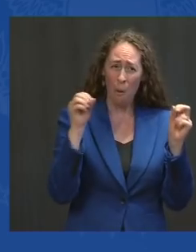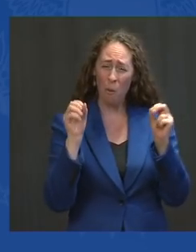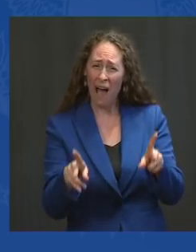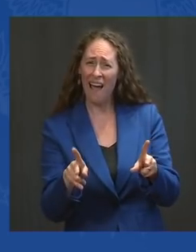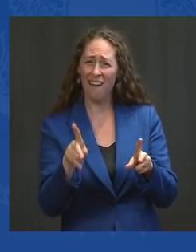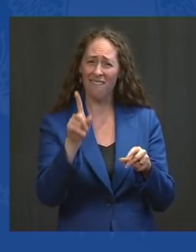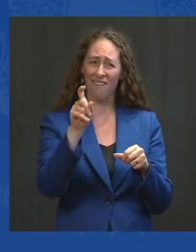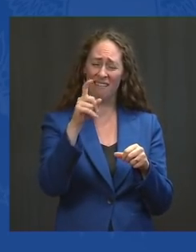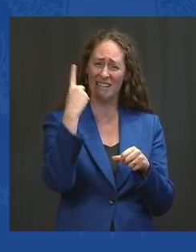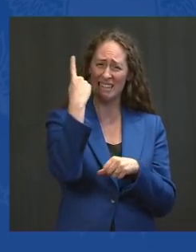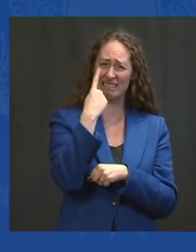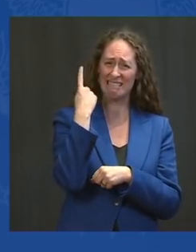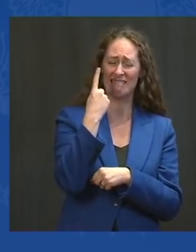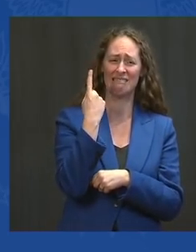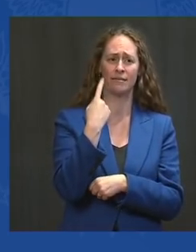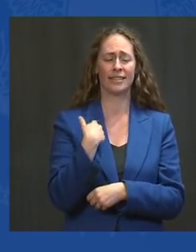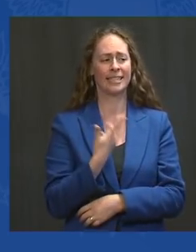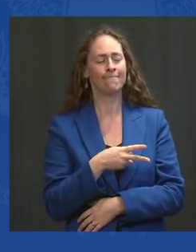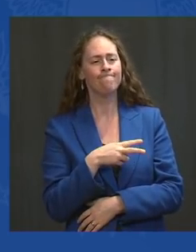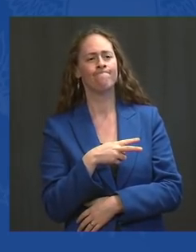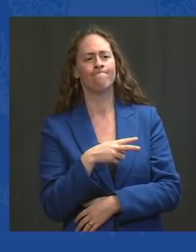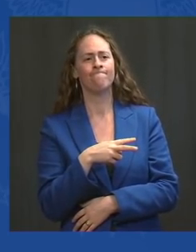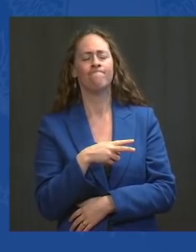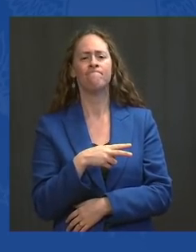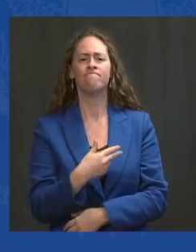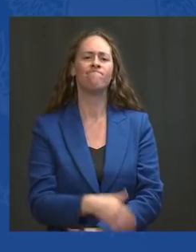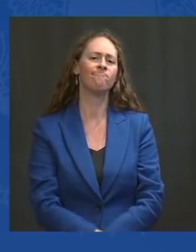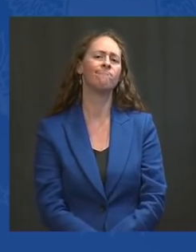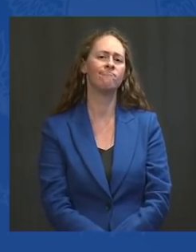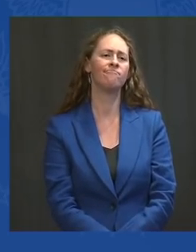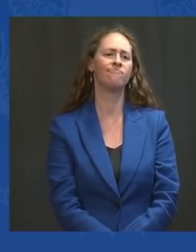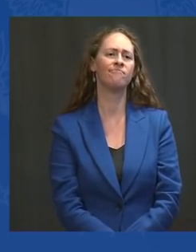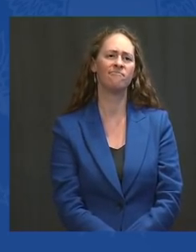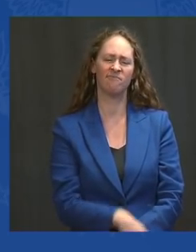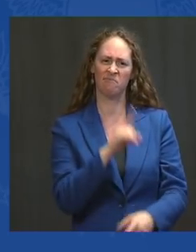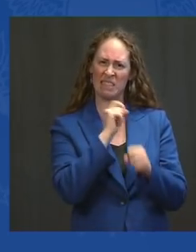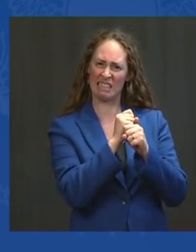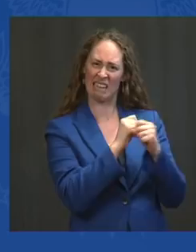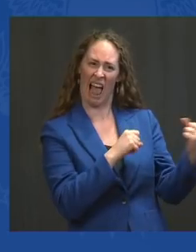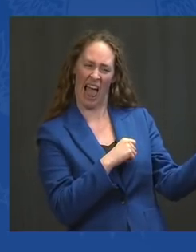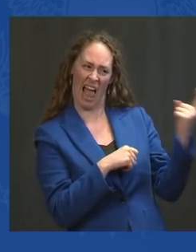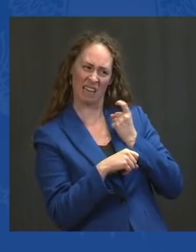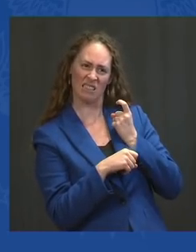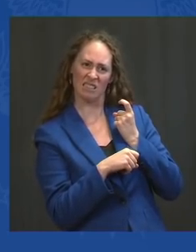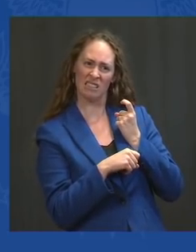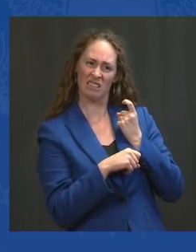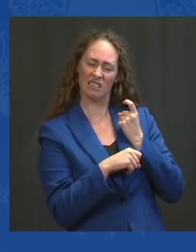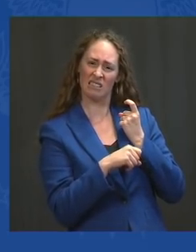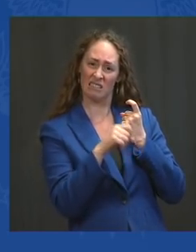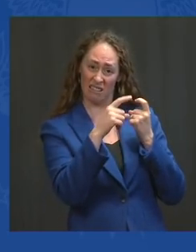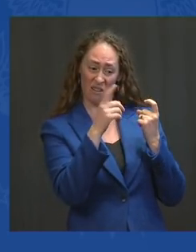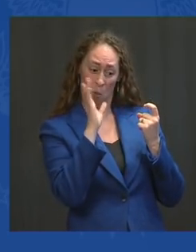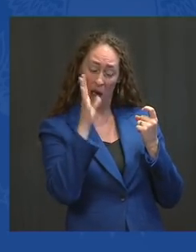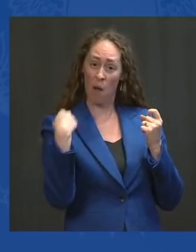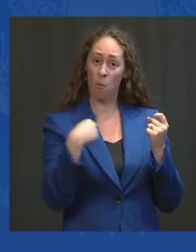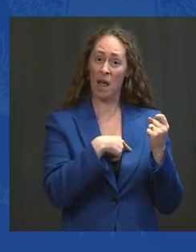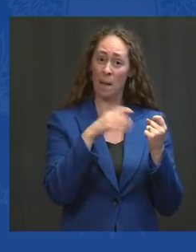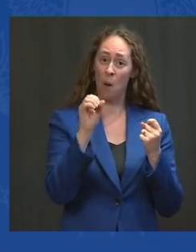The citadel of democracy in the world, "Is it o- -- going to be okay?" Time and again, we've weathered threats to the right to vote